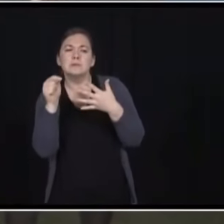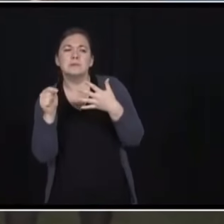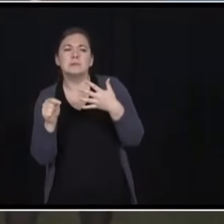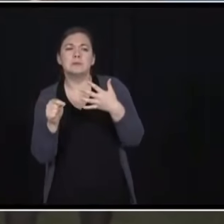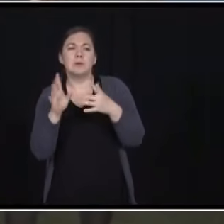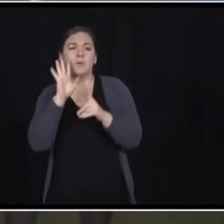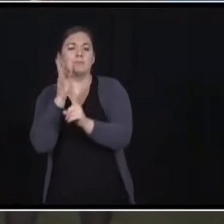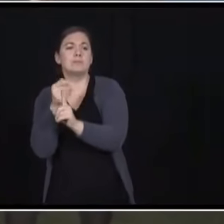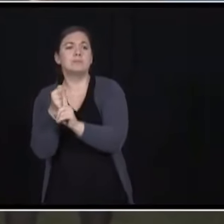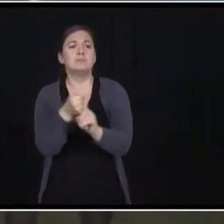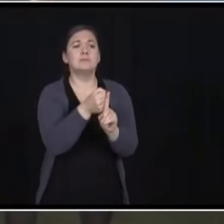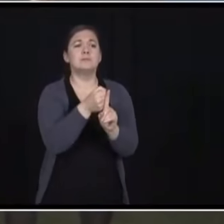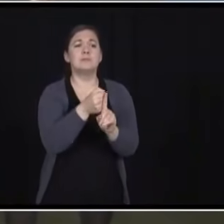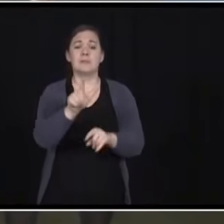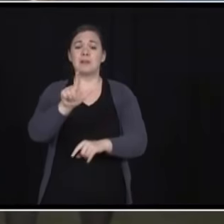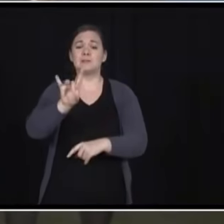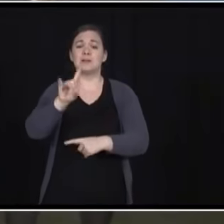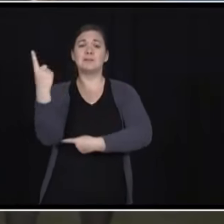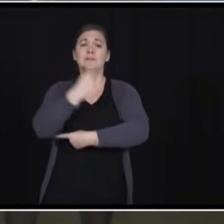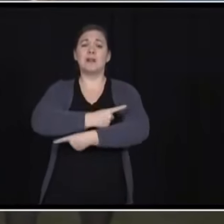The 20 day schedule